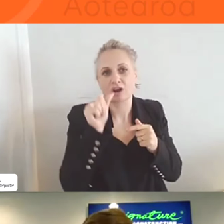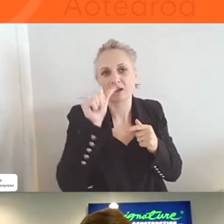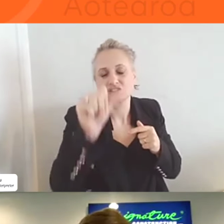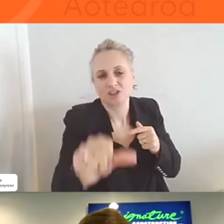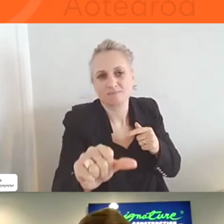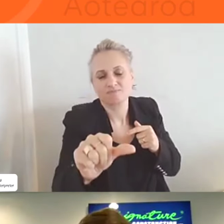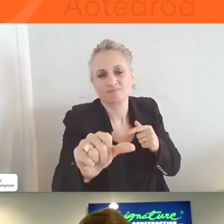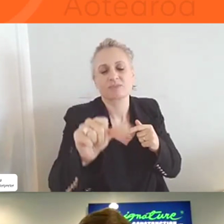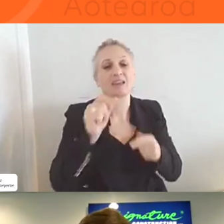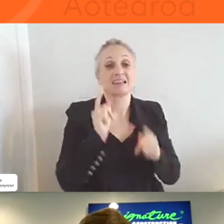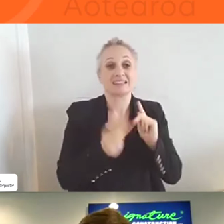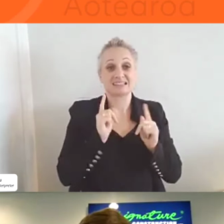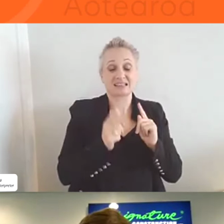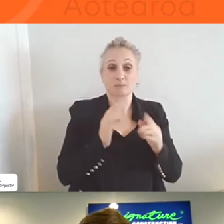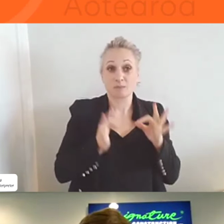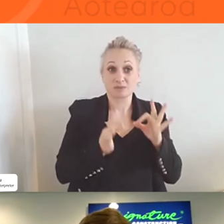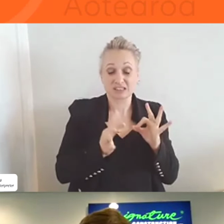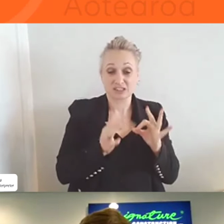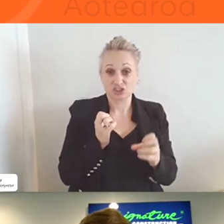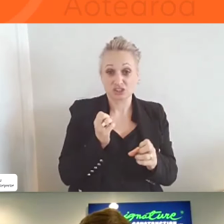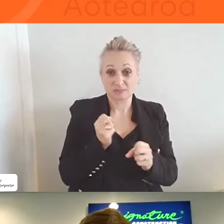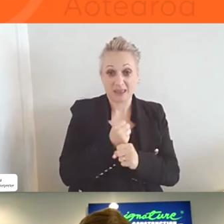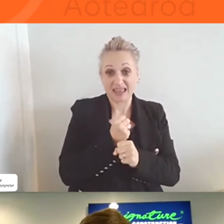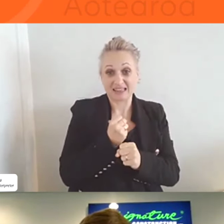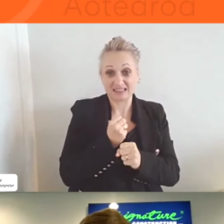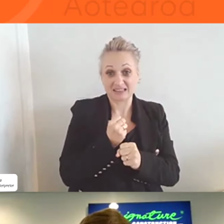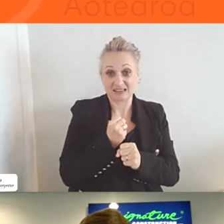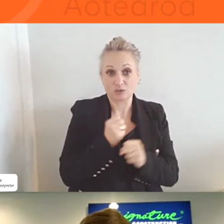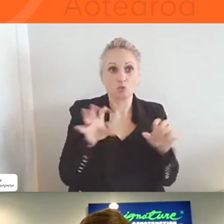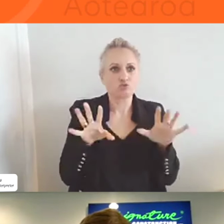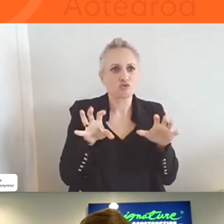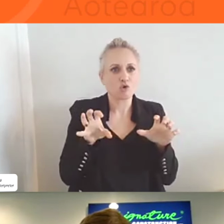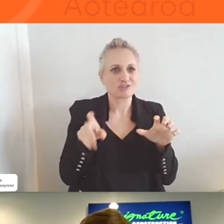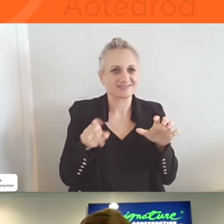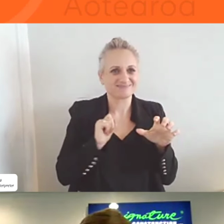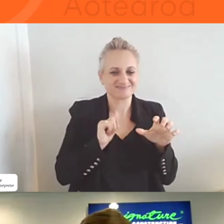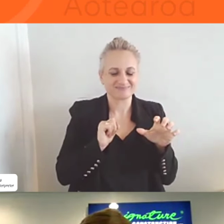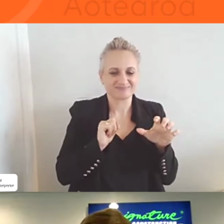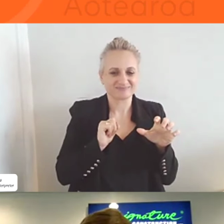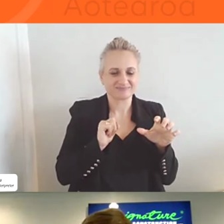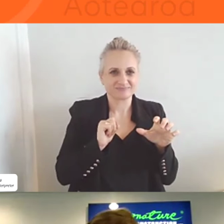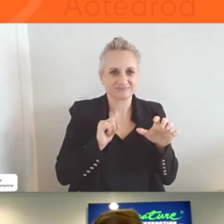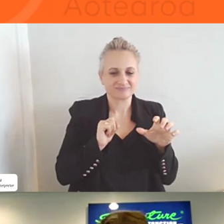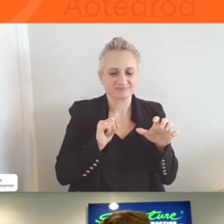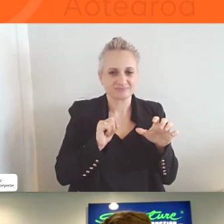decisions are made (frozen)... which have a huge impact on the